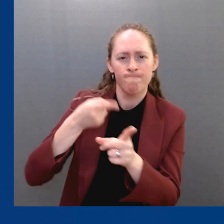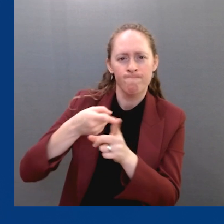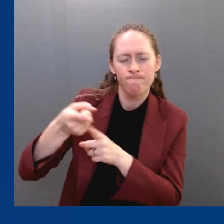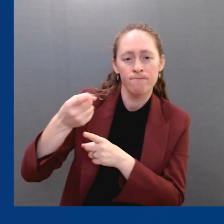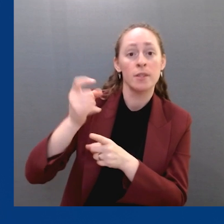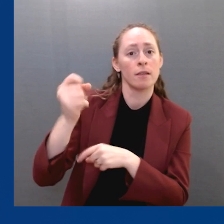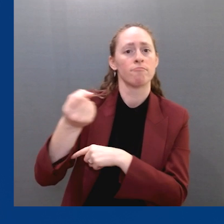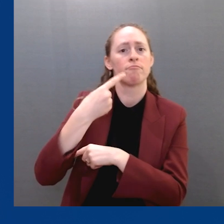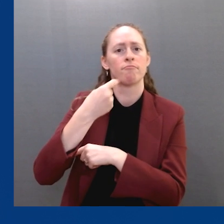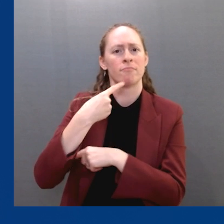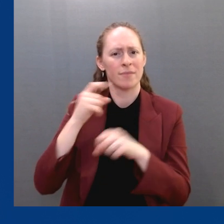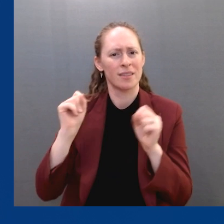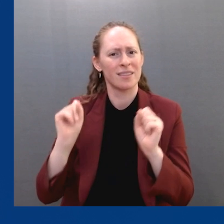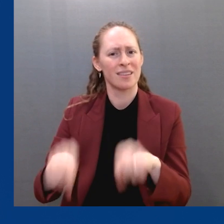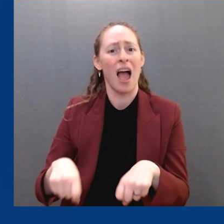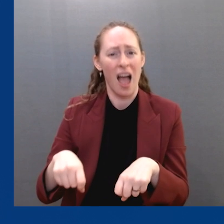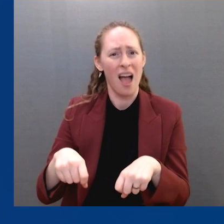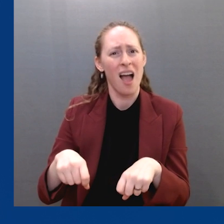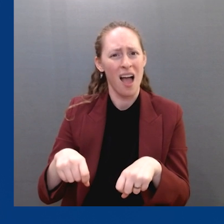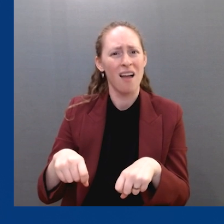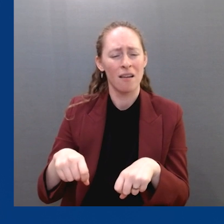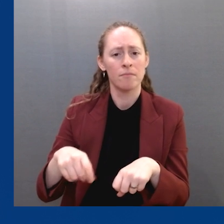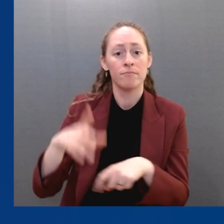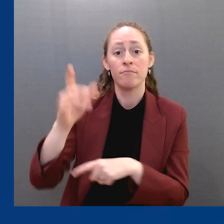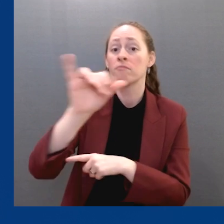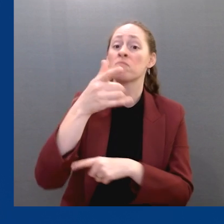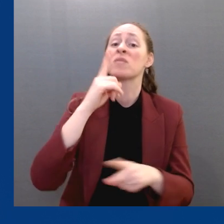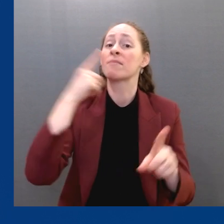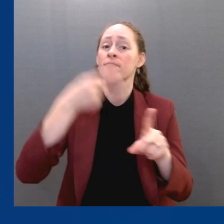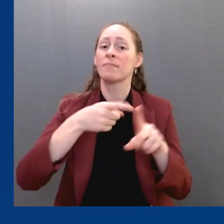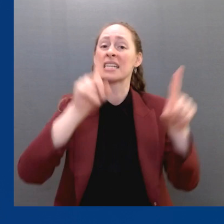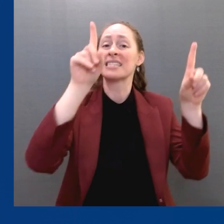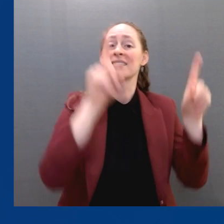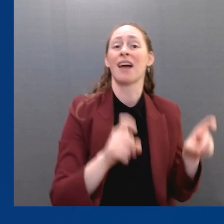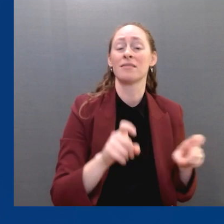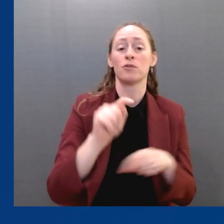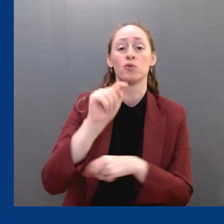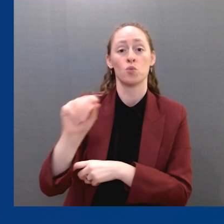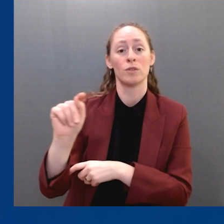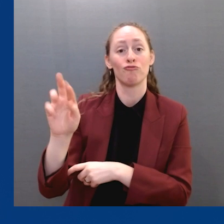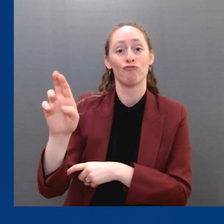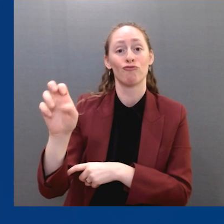The bottom line, it's something that, a, we don't panic on be.